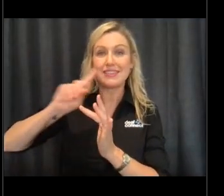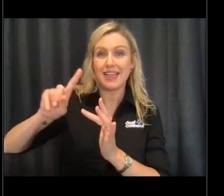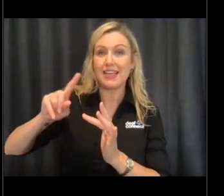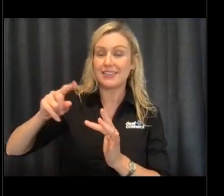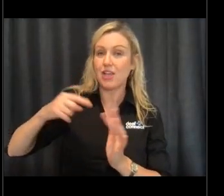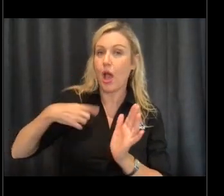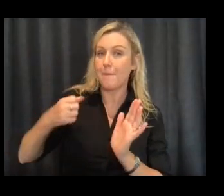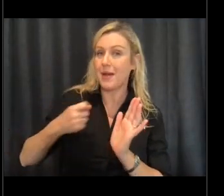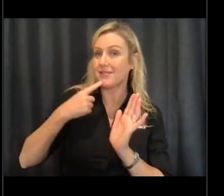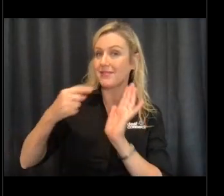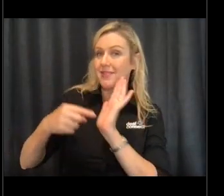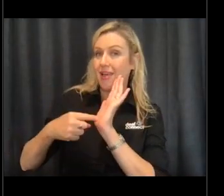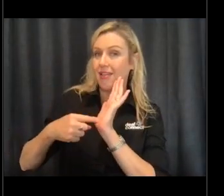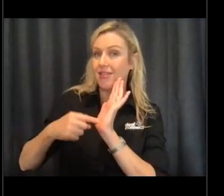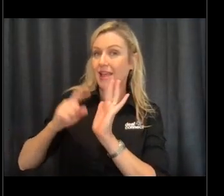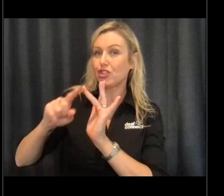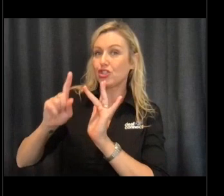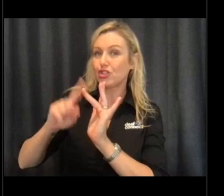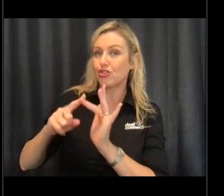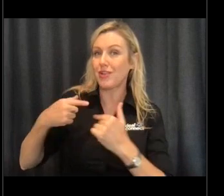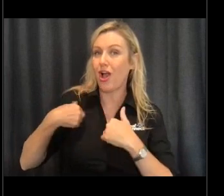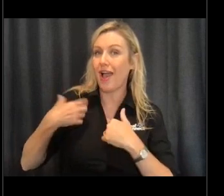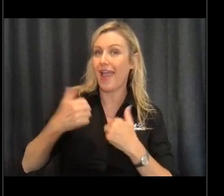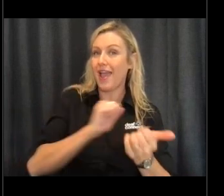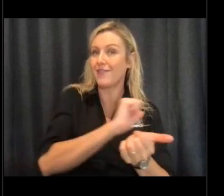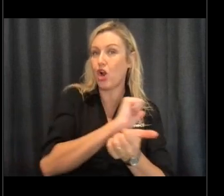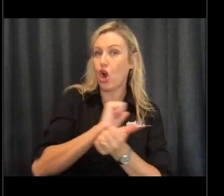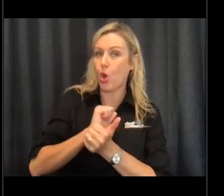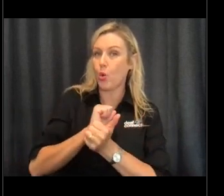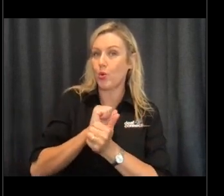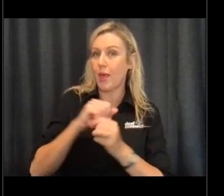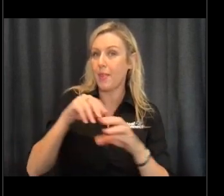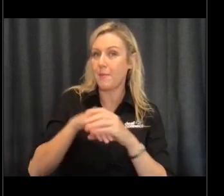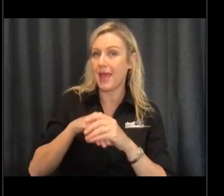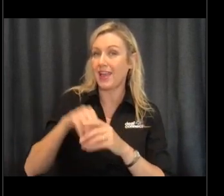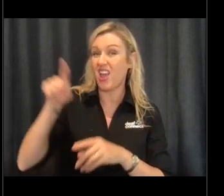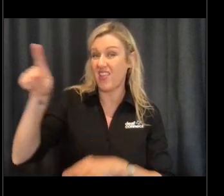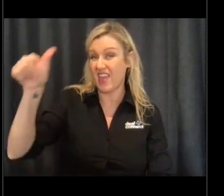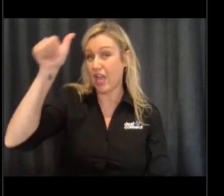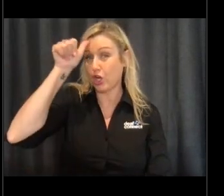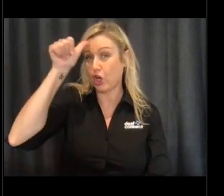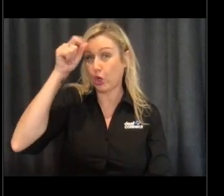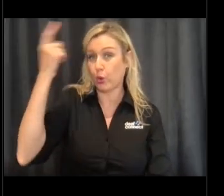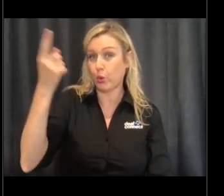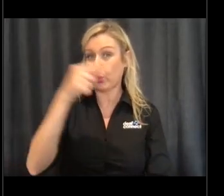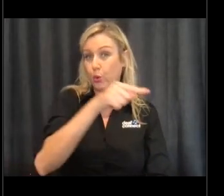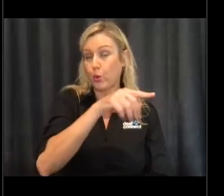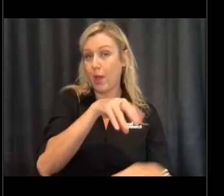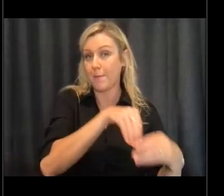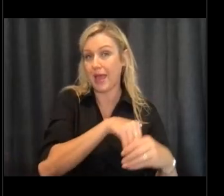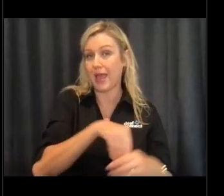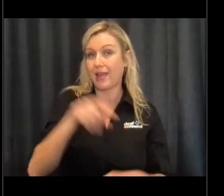So the insurer knows there's somebody with a mortgage and so that's how that conversation